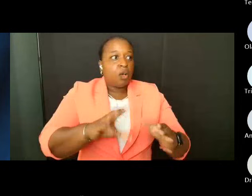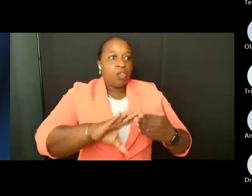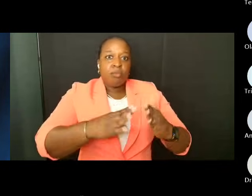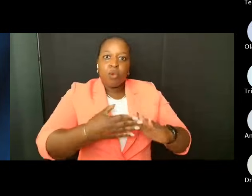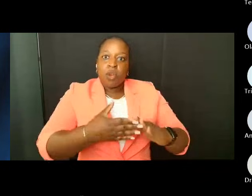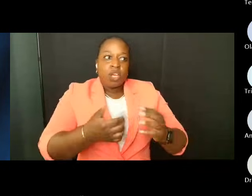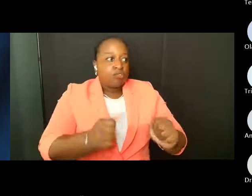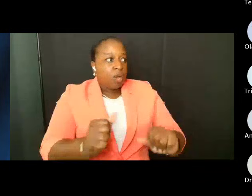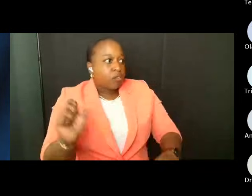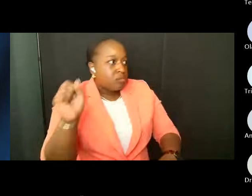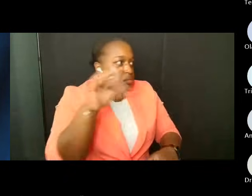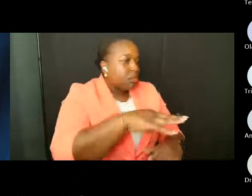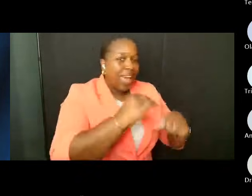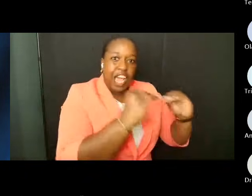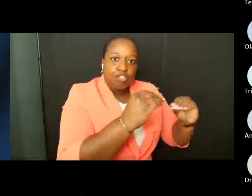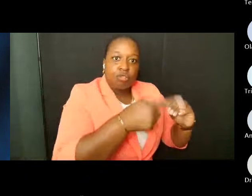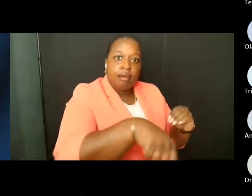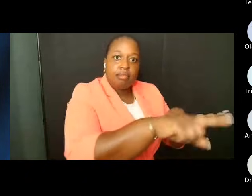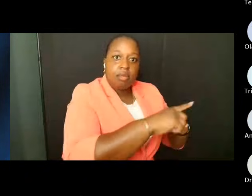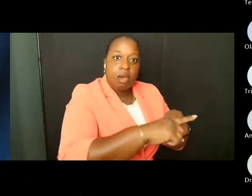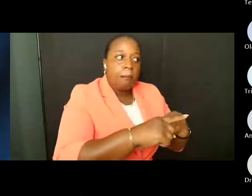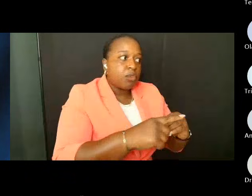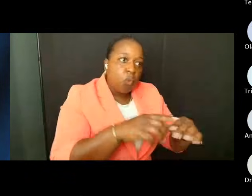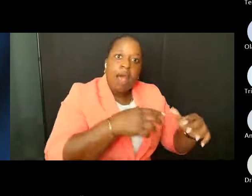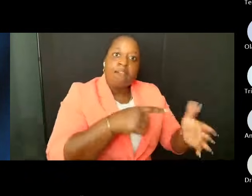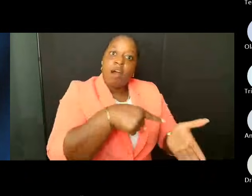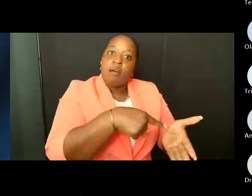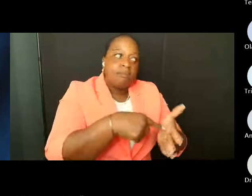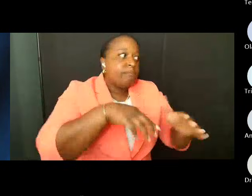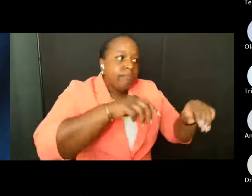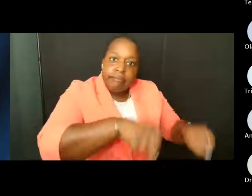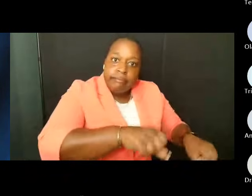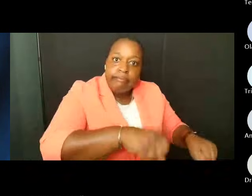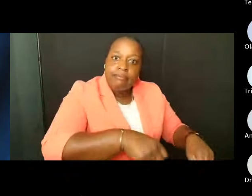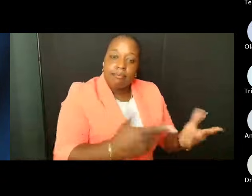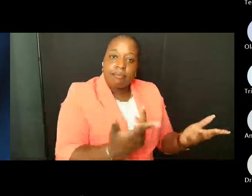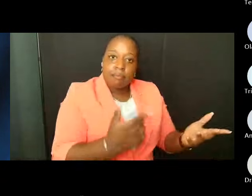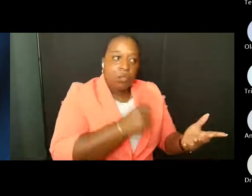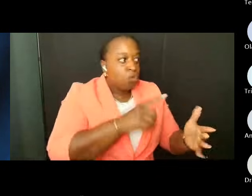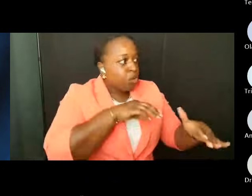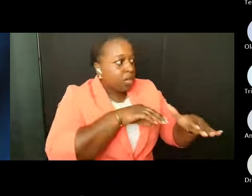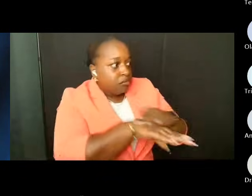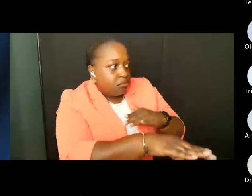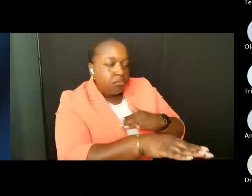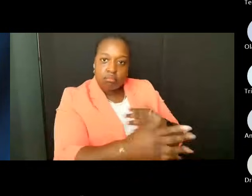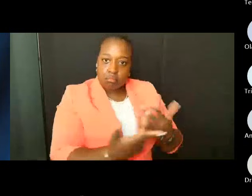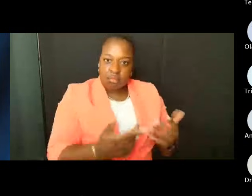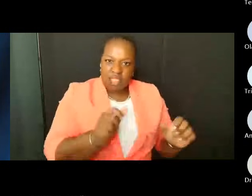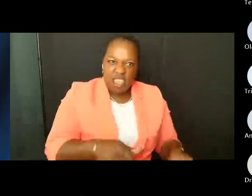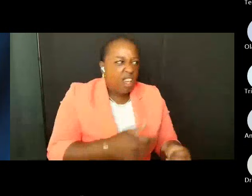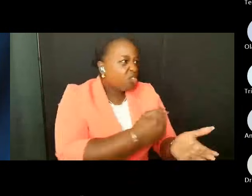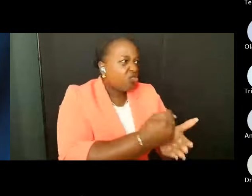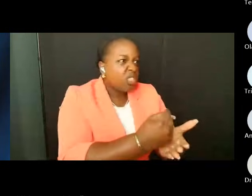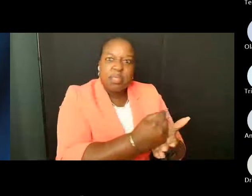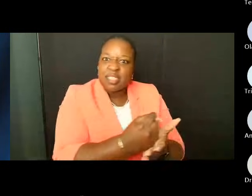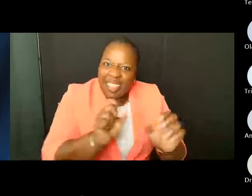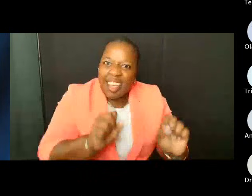making -- getting affordable treatments accessible to the people who need them? Dr. Krishnamurti.